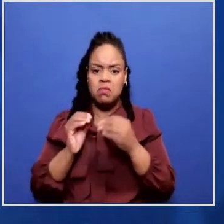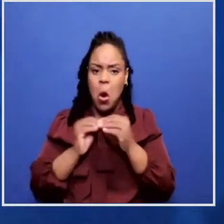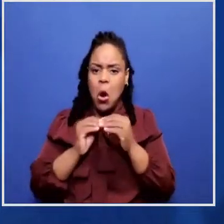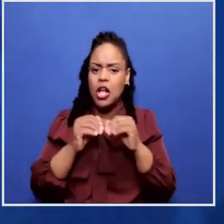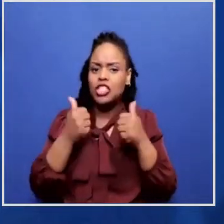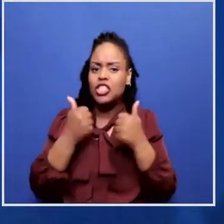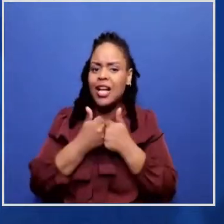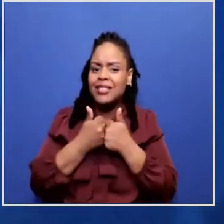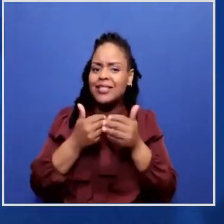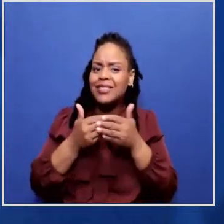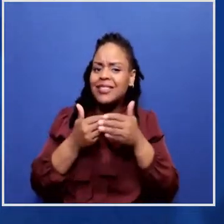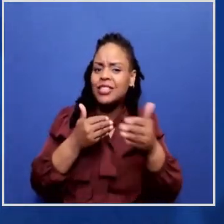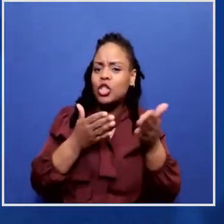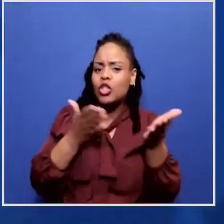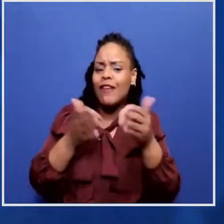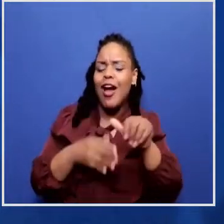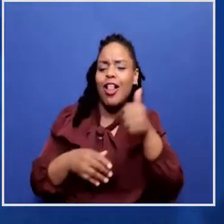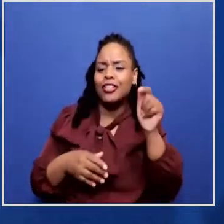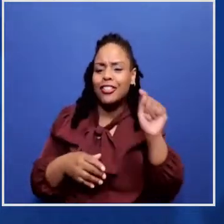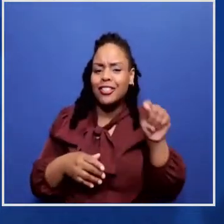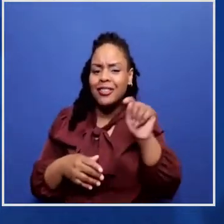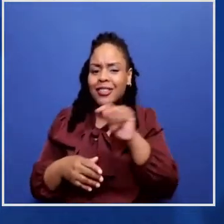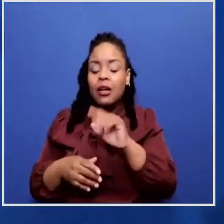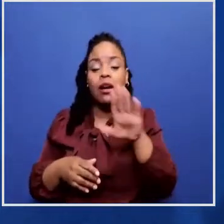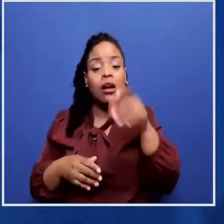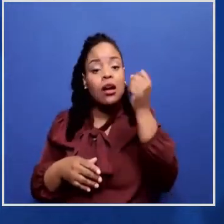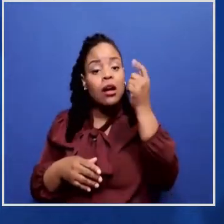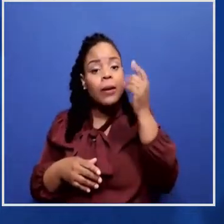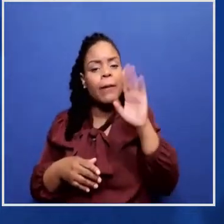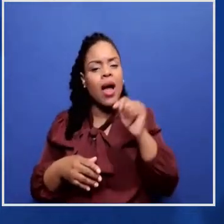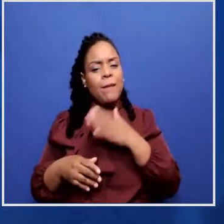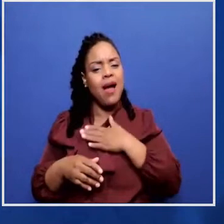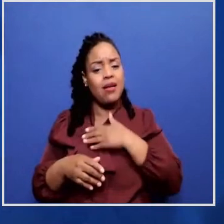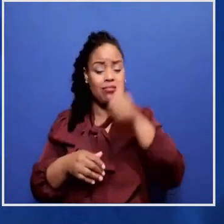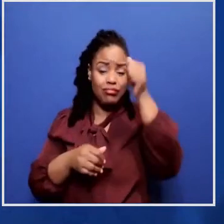MAKING IT MORE CHALLENGING TO